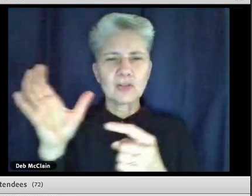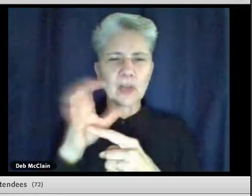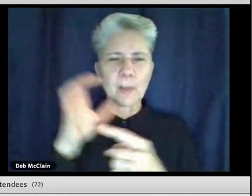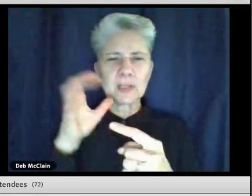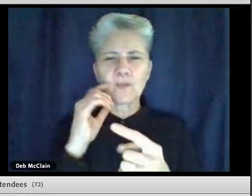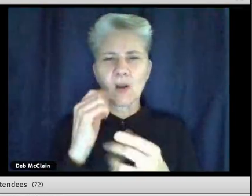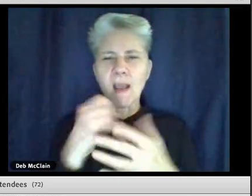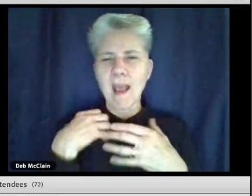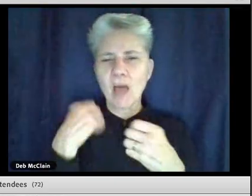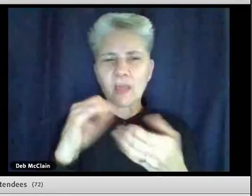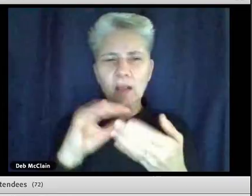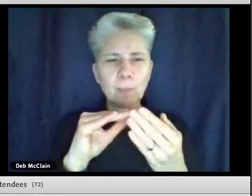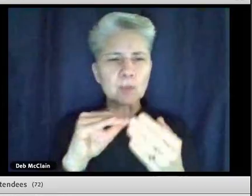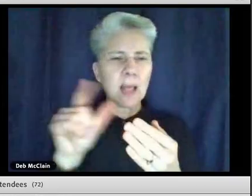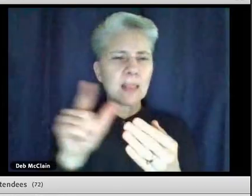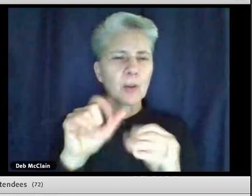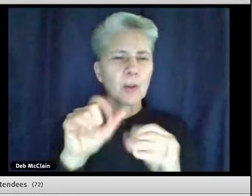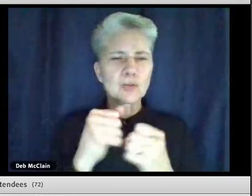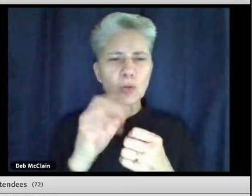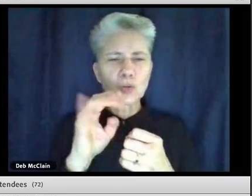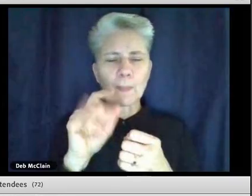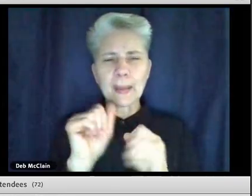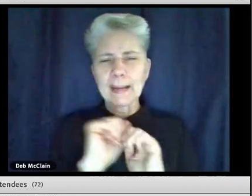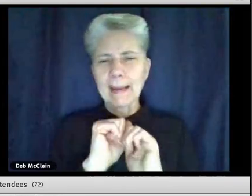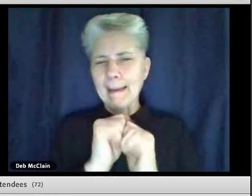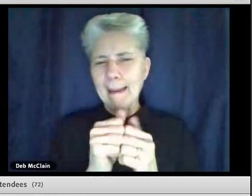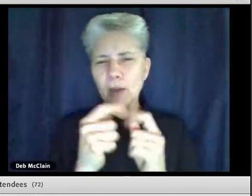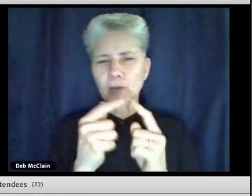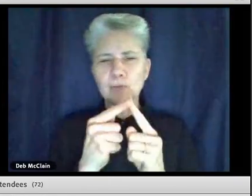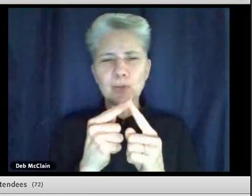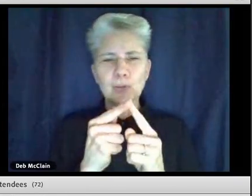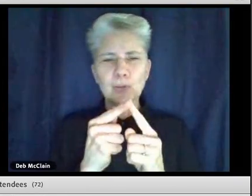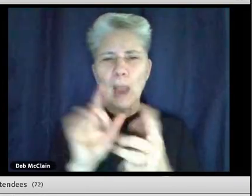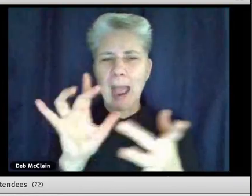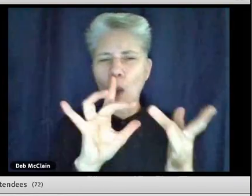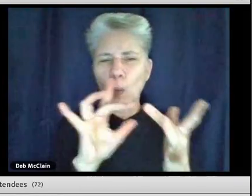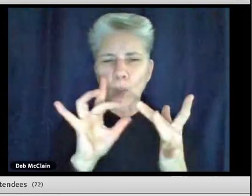Library Think Tank, Libraries Are Champions of Healthy Communities, Libraries & Social Media.